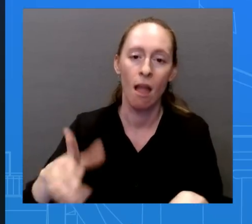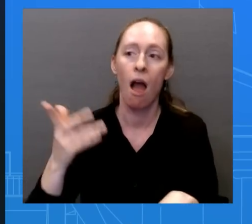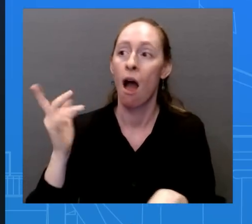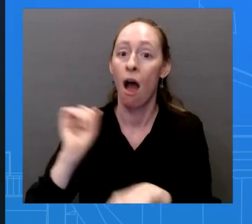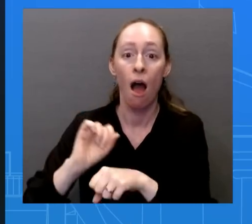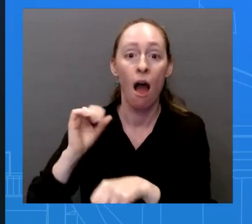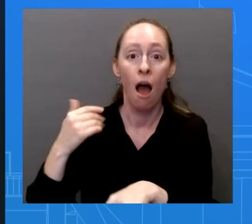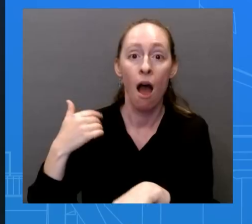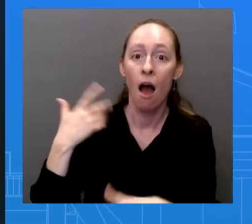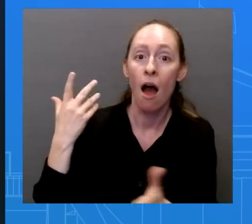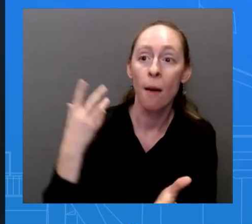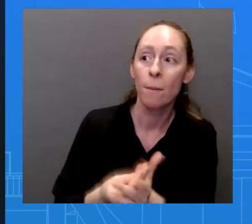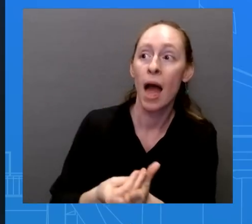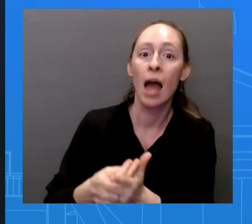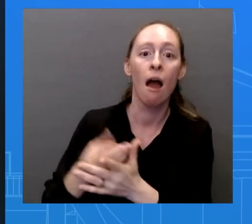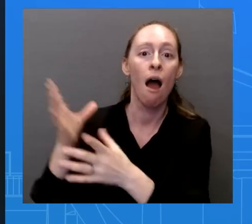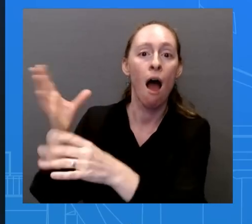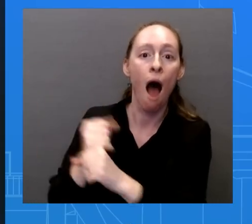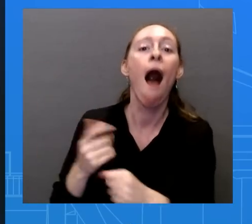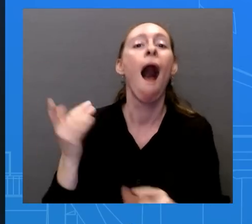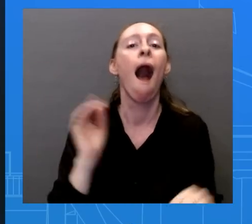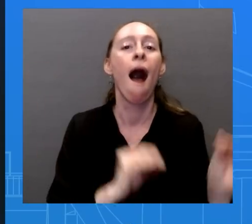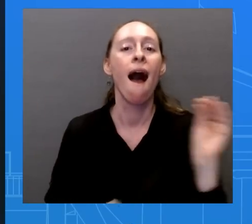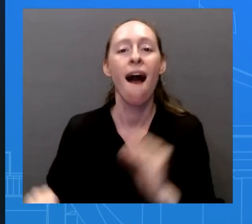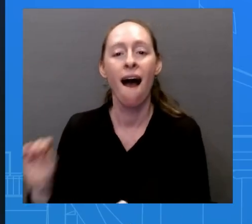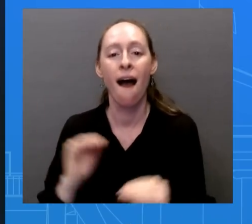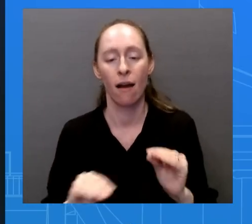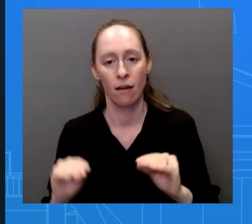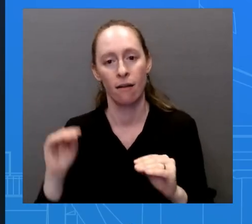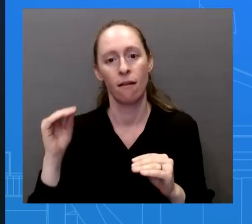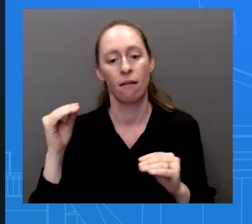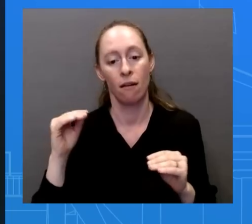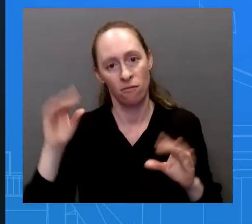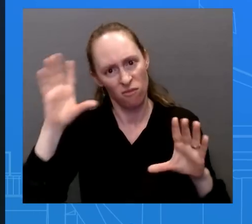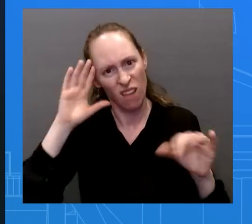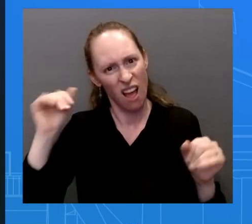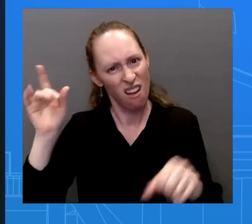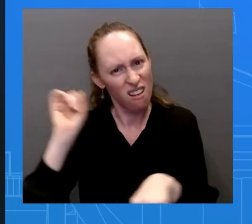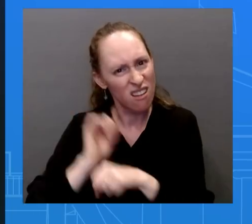And he continued that with the Bipartisan Infrastructure legislation. He continued that with the CHIPS Act.